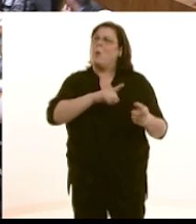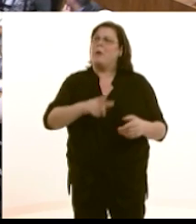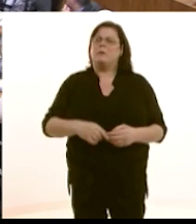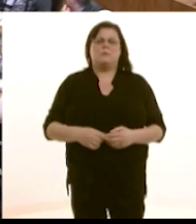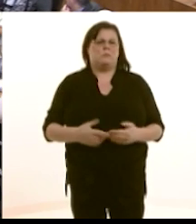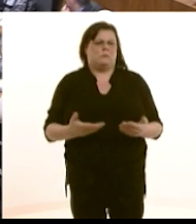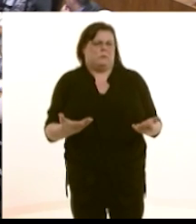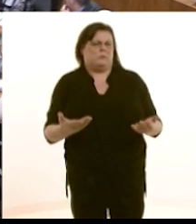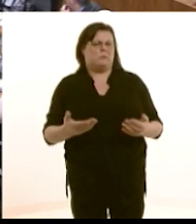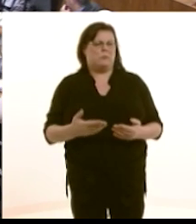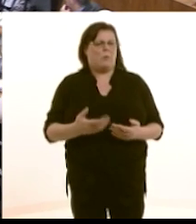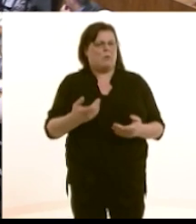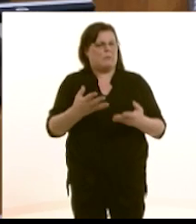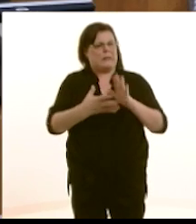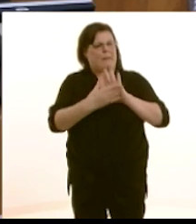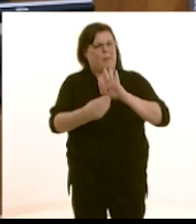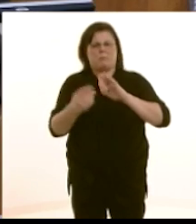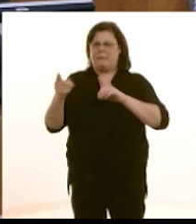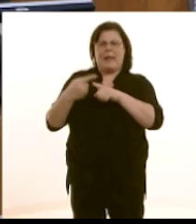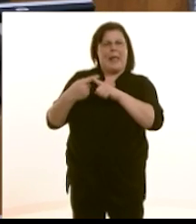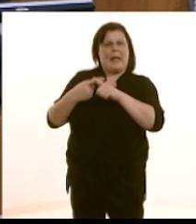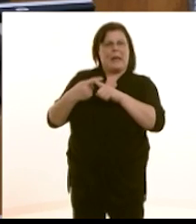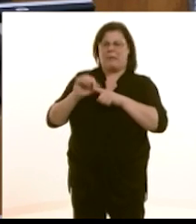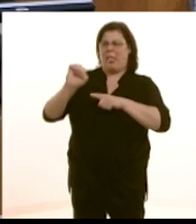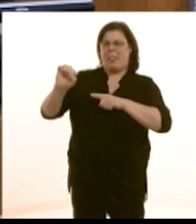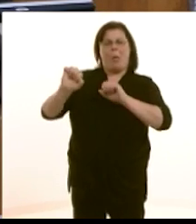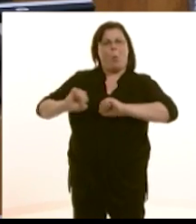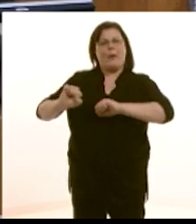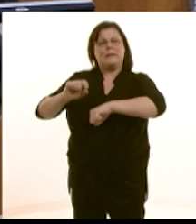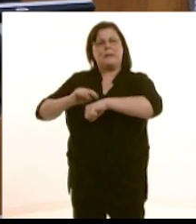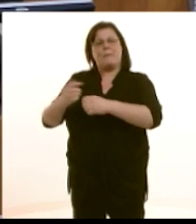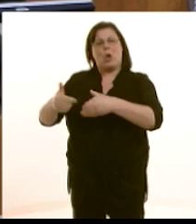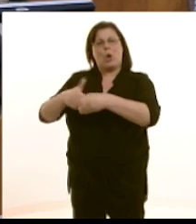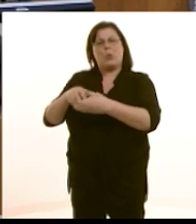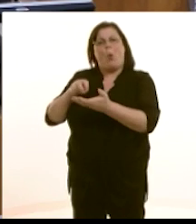pears. Let me give you an example: in England, A&E waiting times include their walk-in centres,